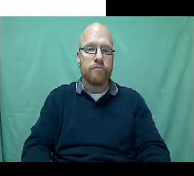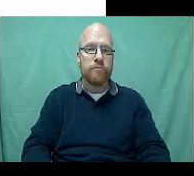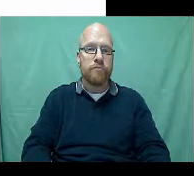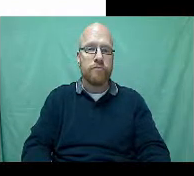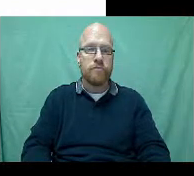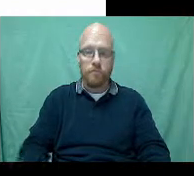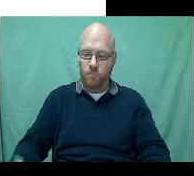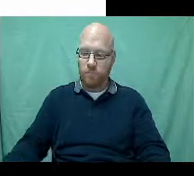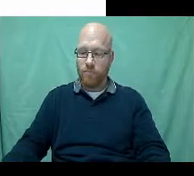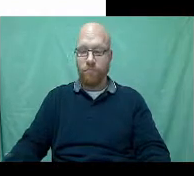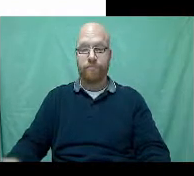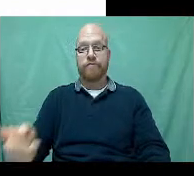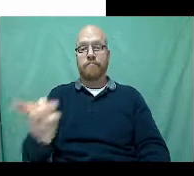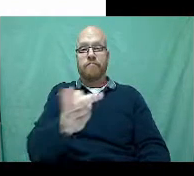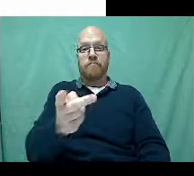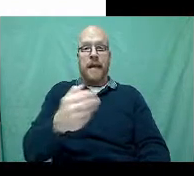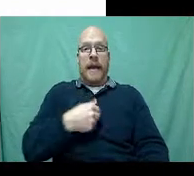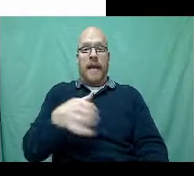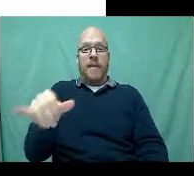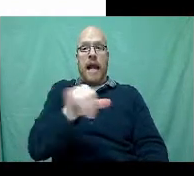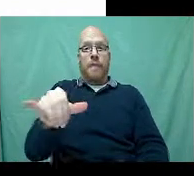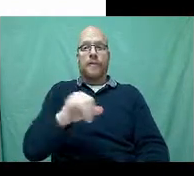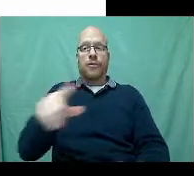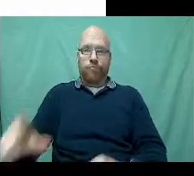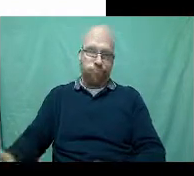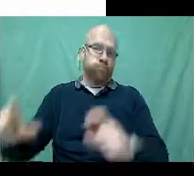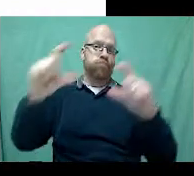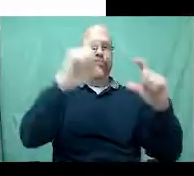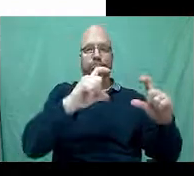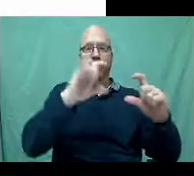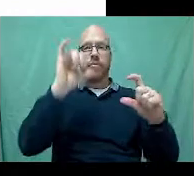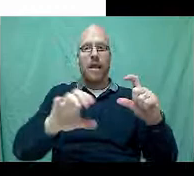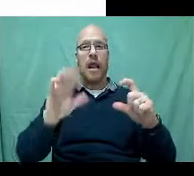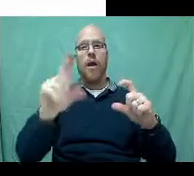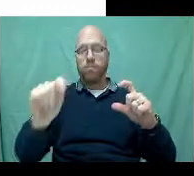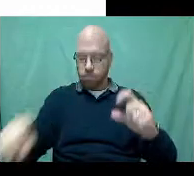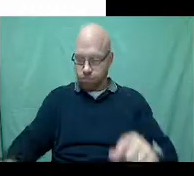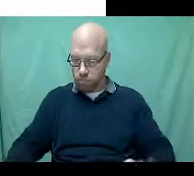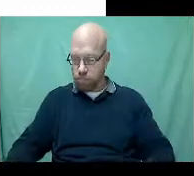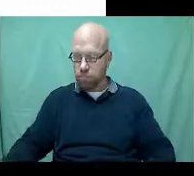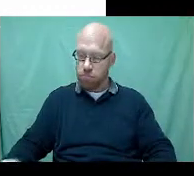Now, we can see the thing that's common, 4x plus 5, we'll divide by that binomial.